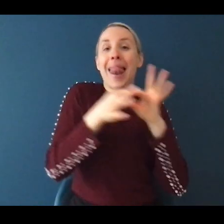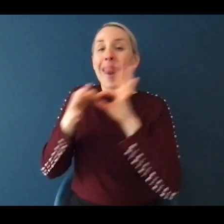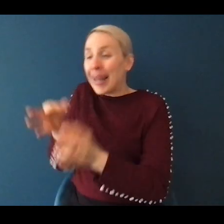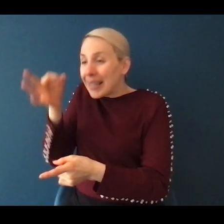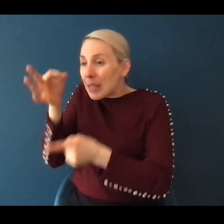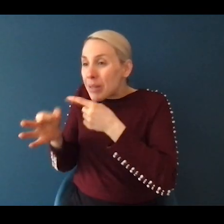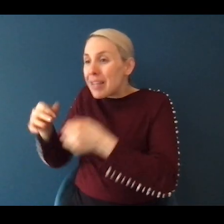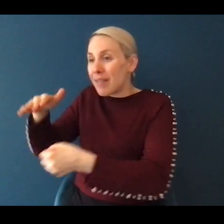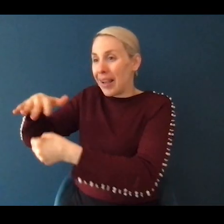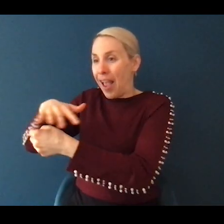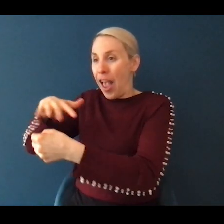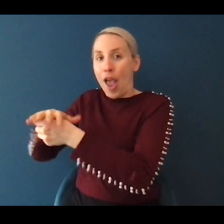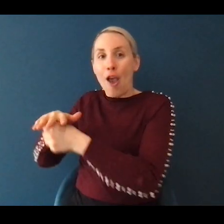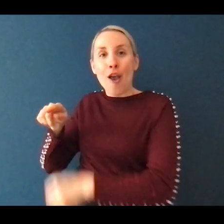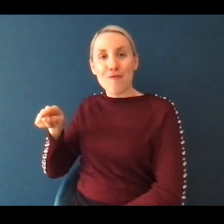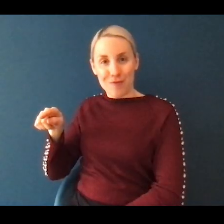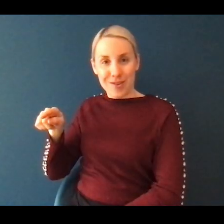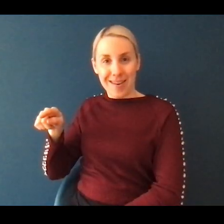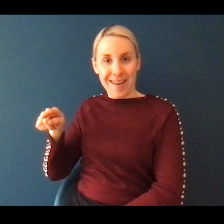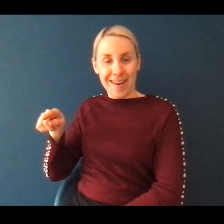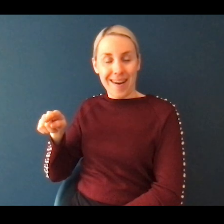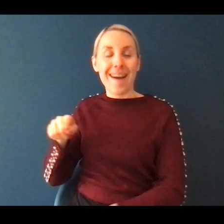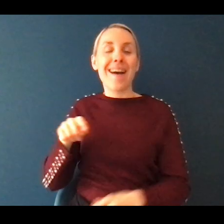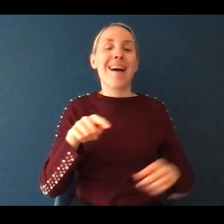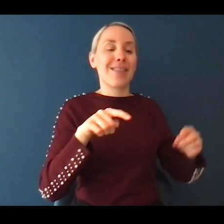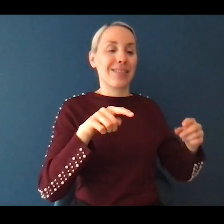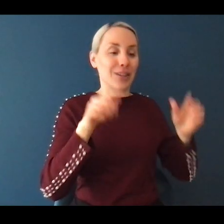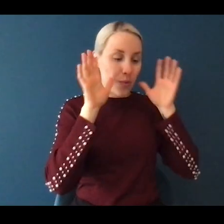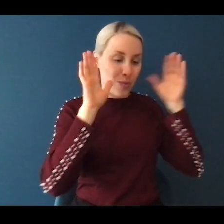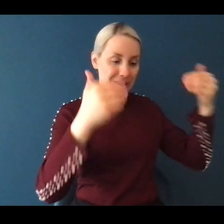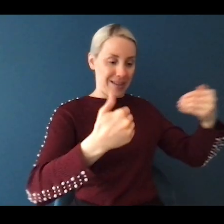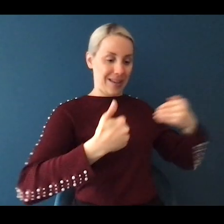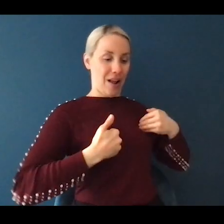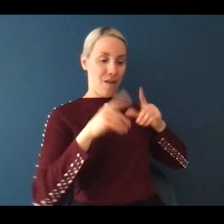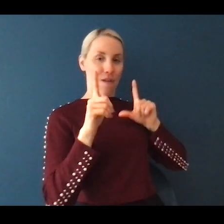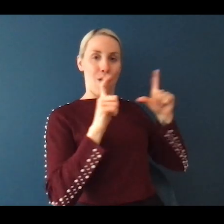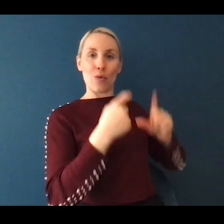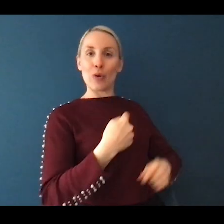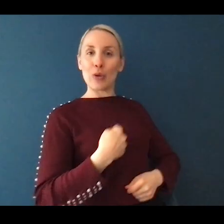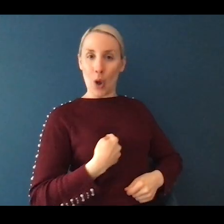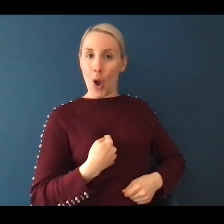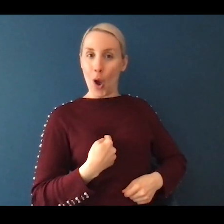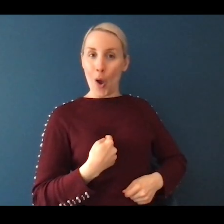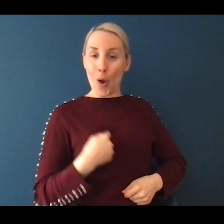how it changed completely it wasn’t my intention to take self-portraits at all.